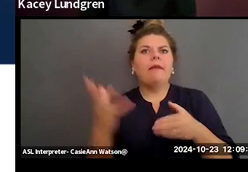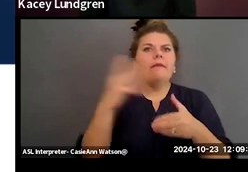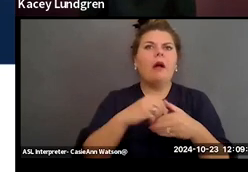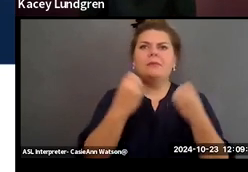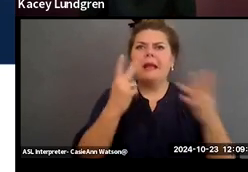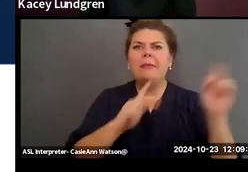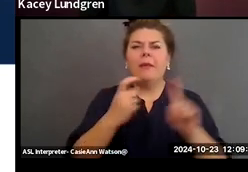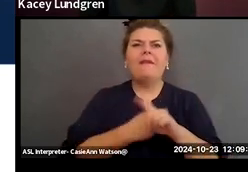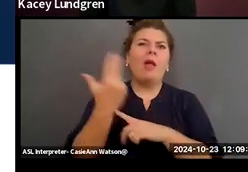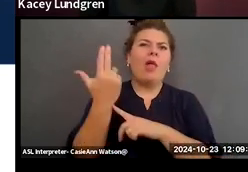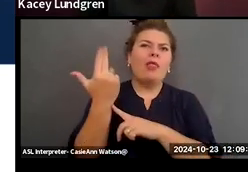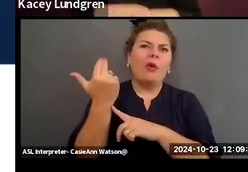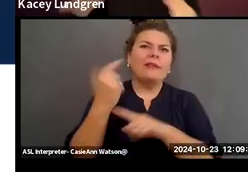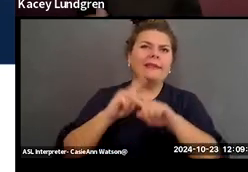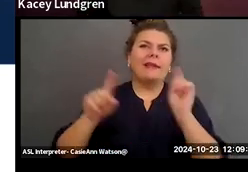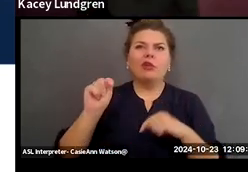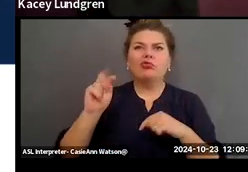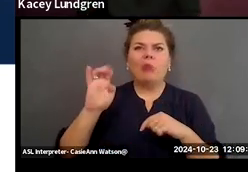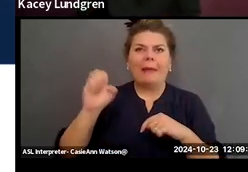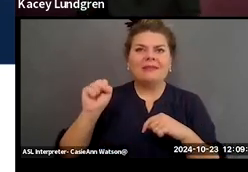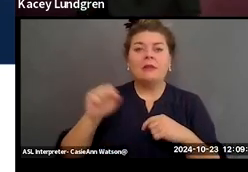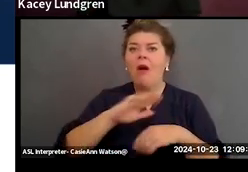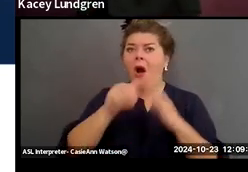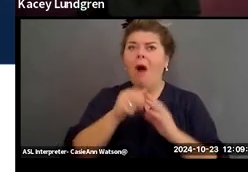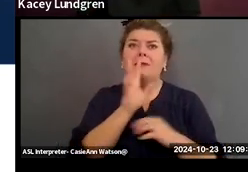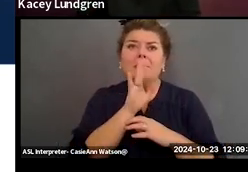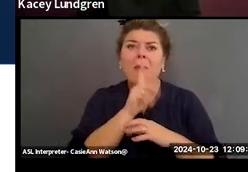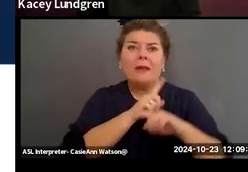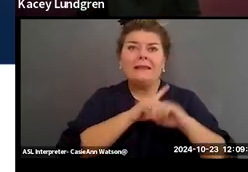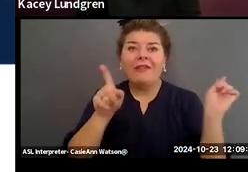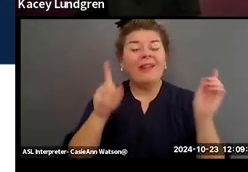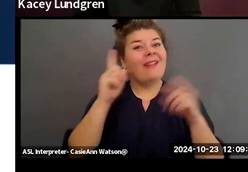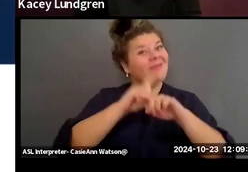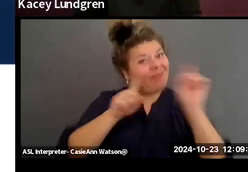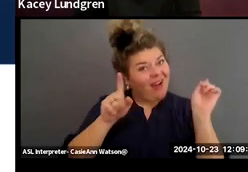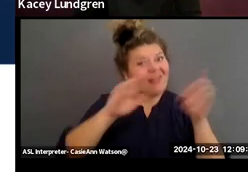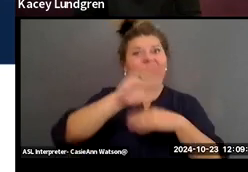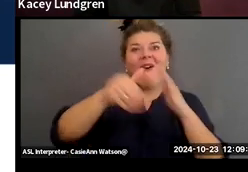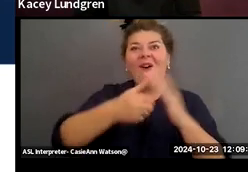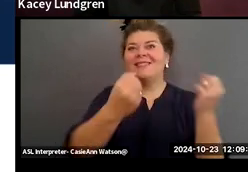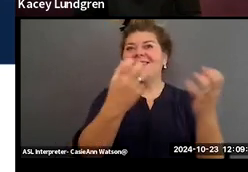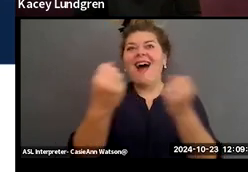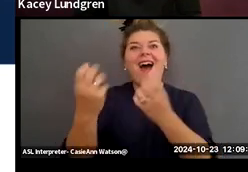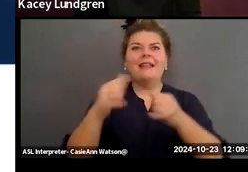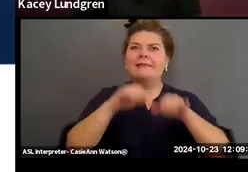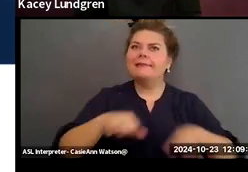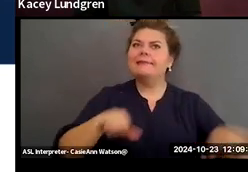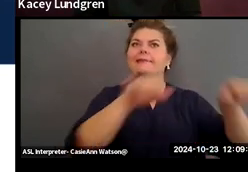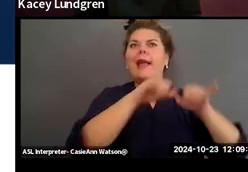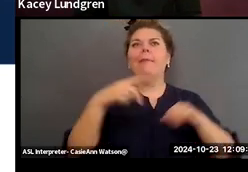from 13 different tribes who all spoke different languages. However, they all signed Plains Indian Sign Language.